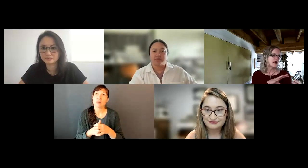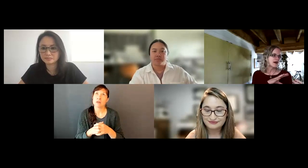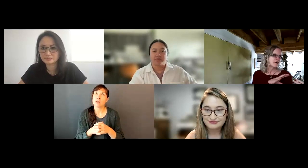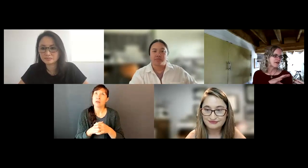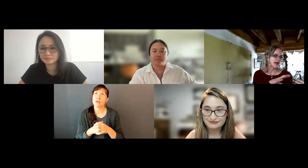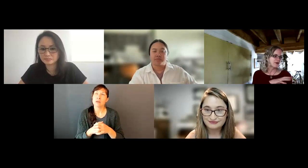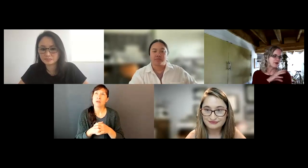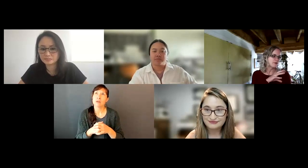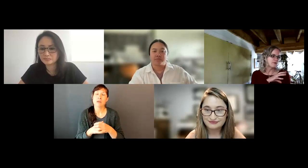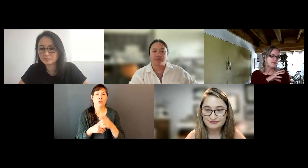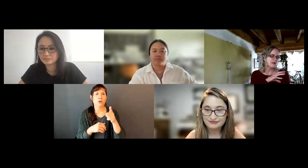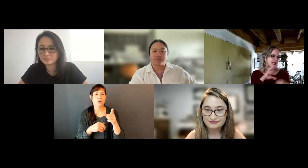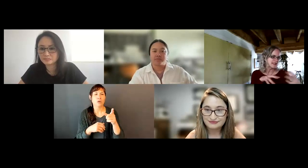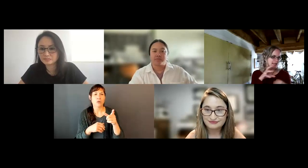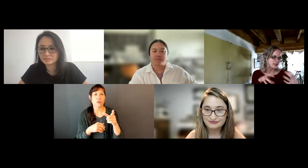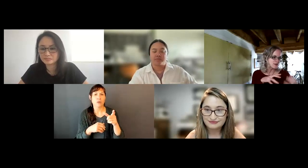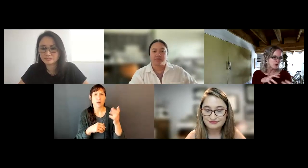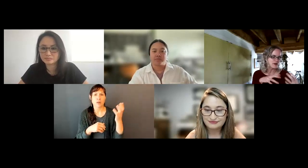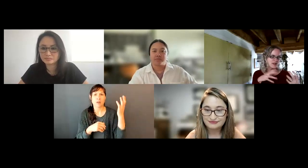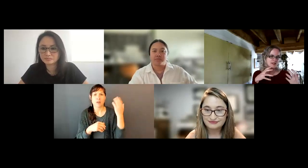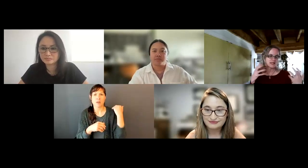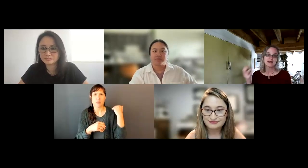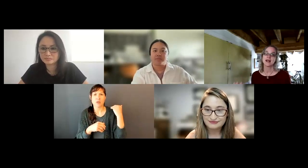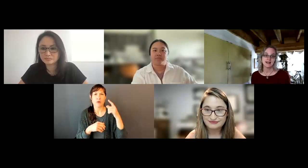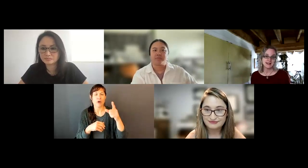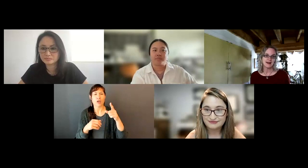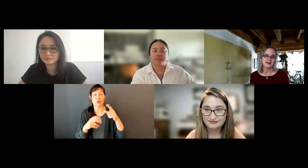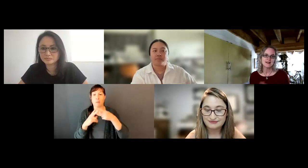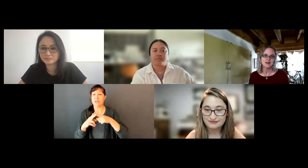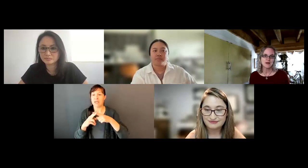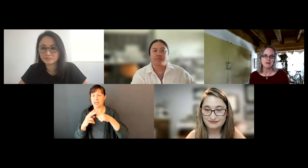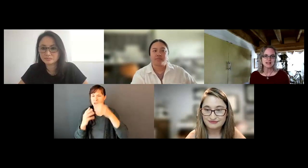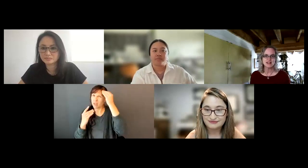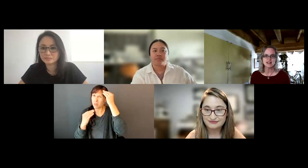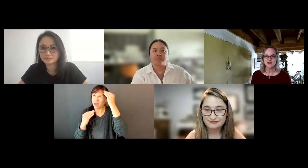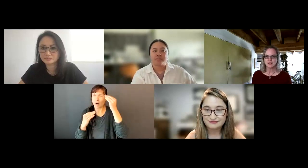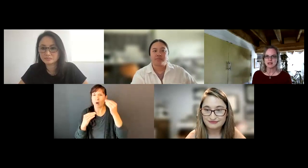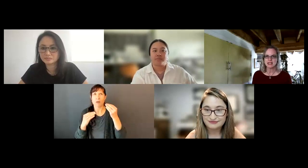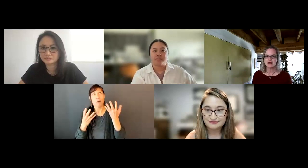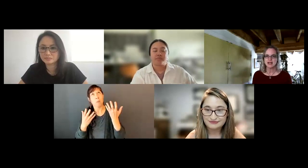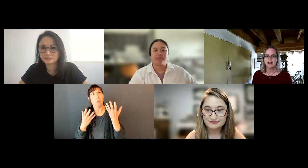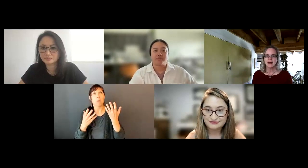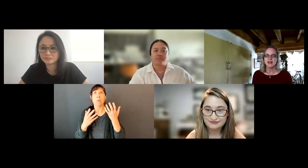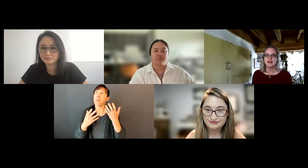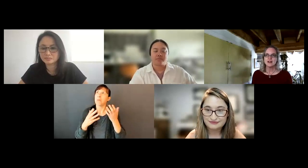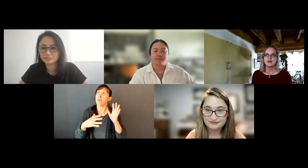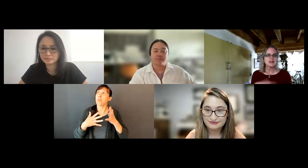of how you began to explore this business idea, this clothing business, this fashion business,